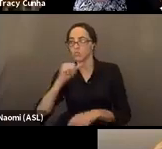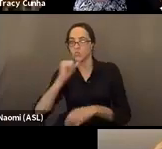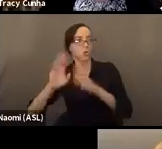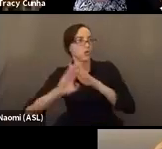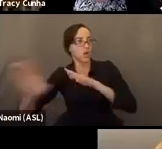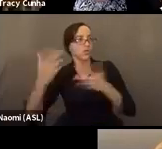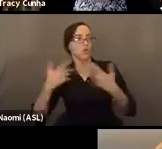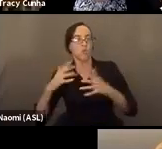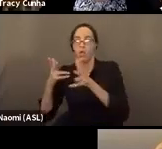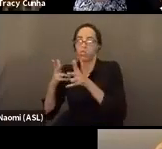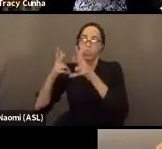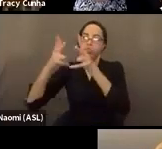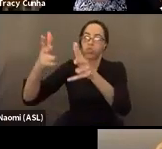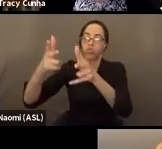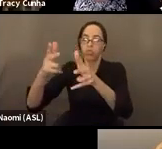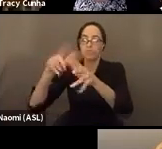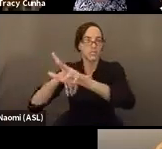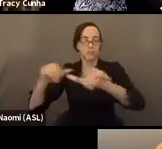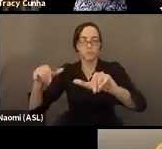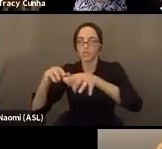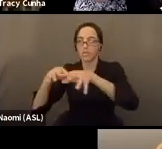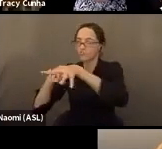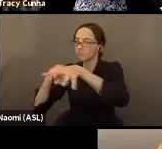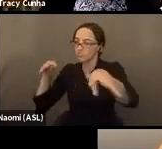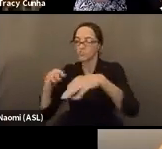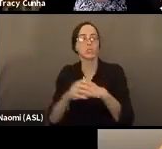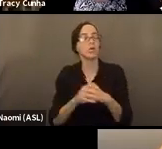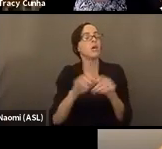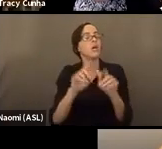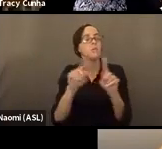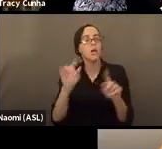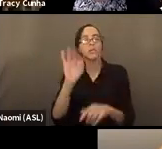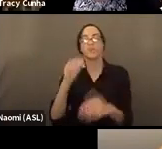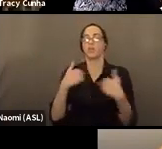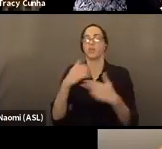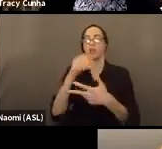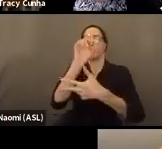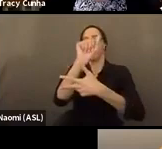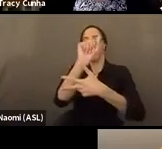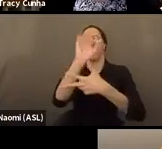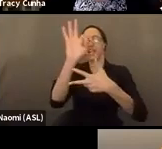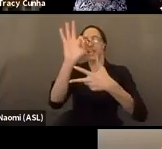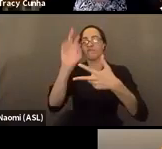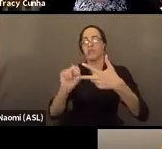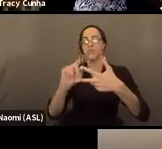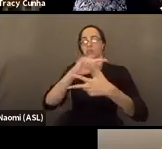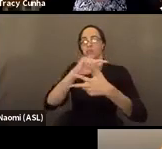but if you have afn access or functional needs and you're uncomfortable get out you